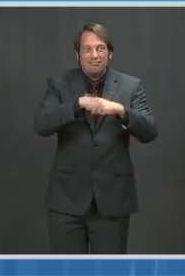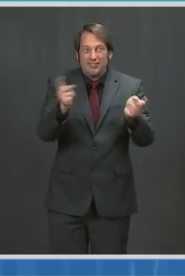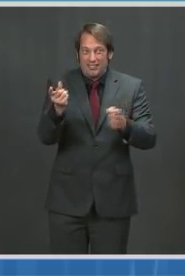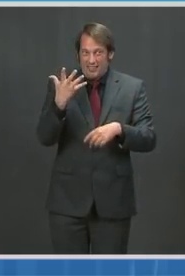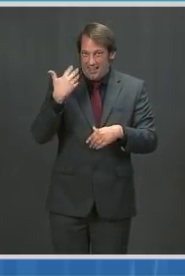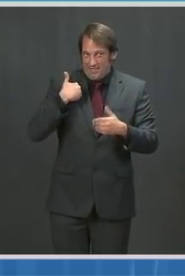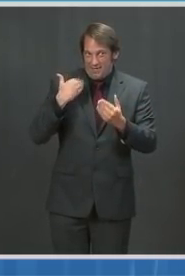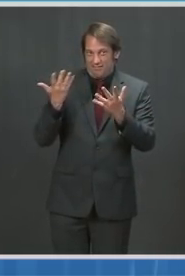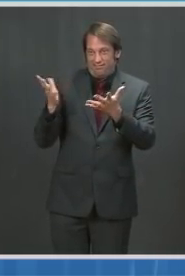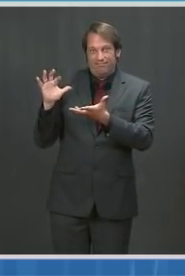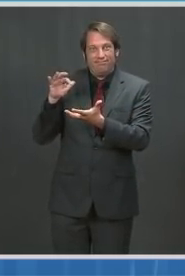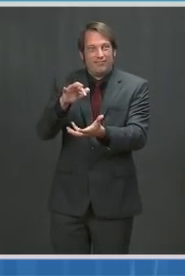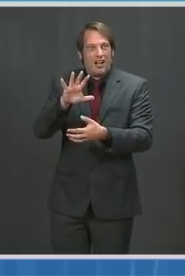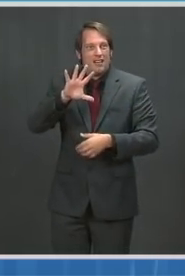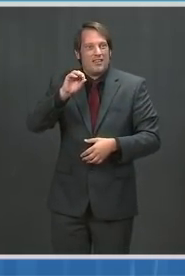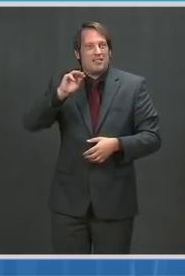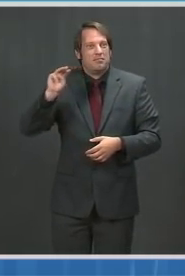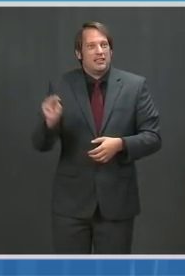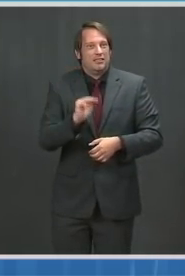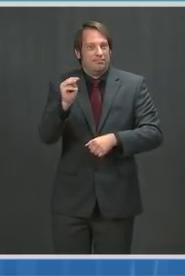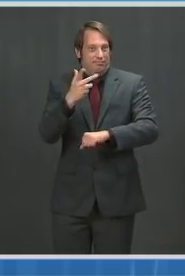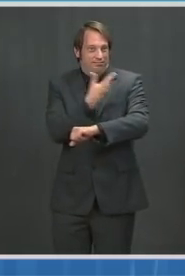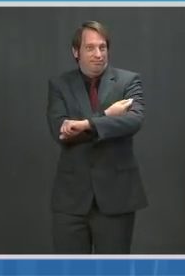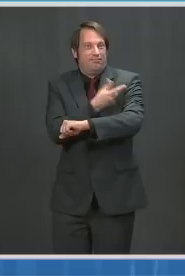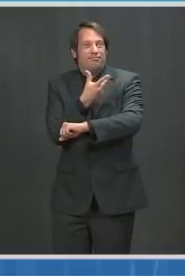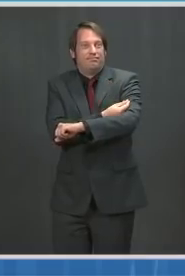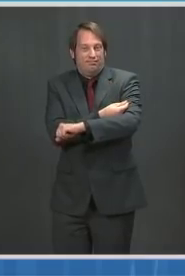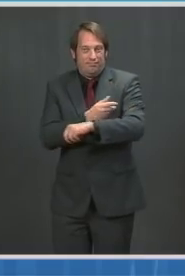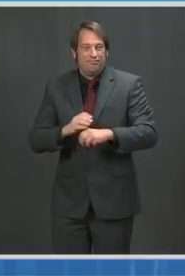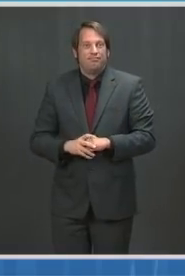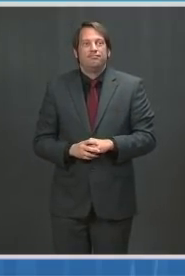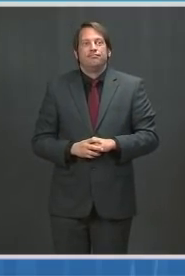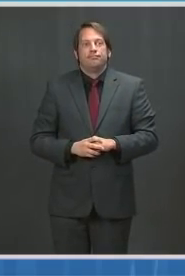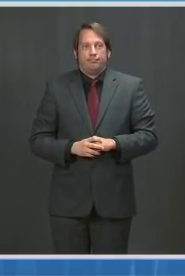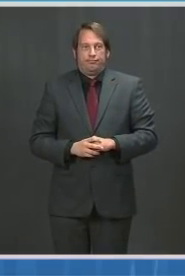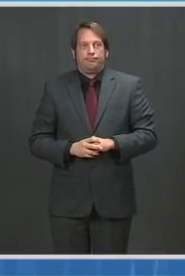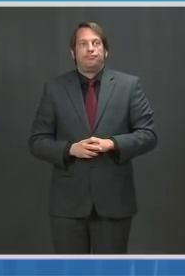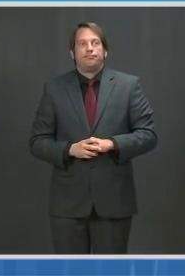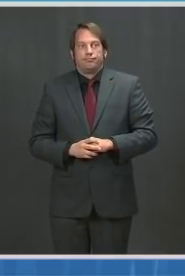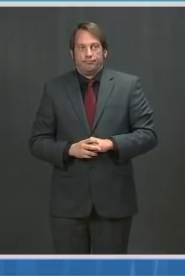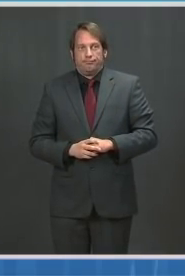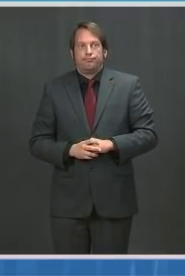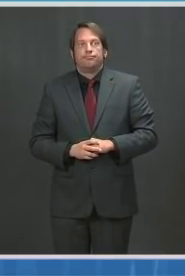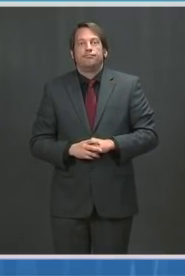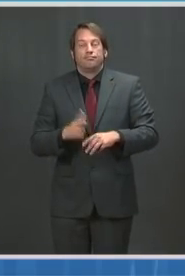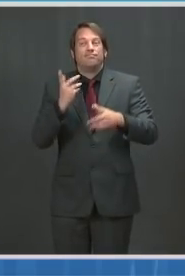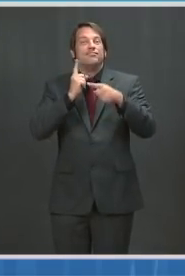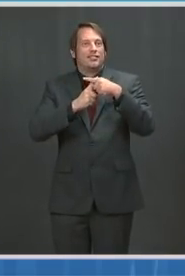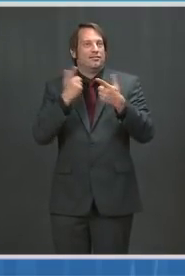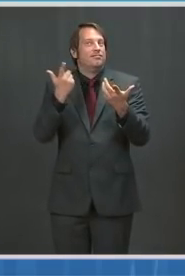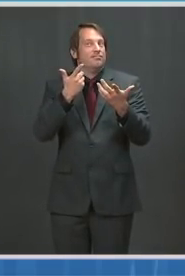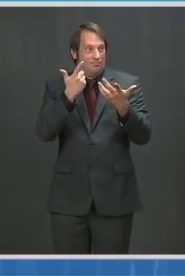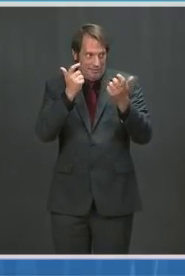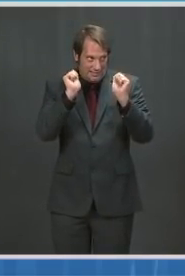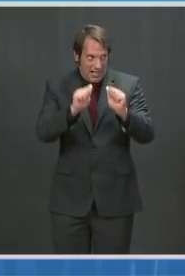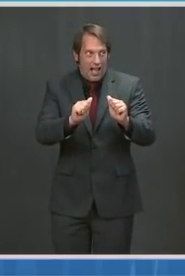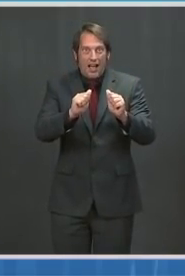We also have progress to report in our effort to open schools safely. At the beginning of March, the President directed states